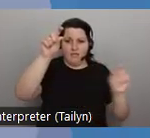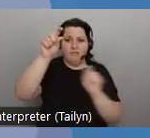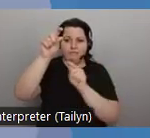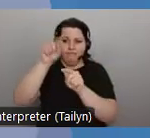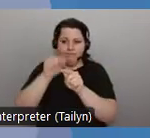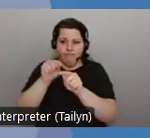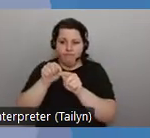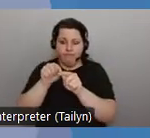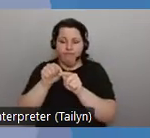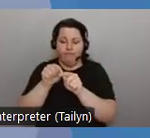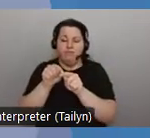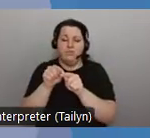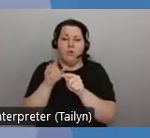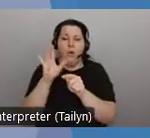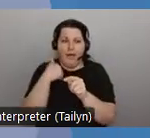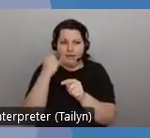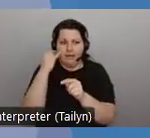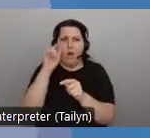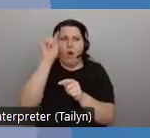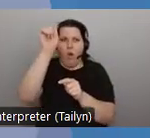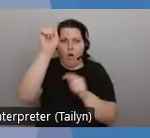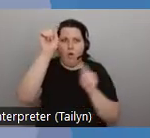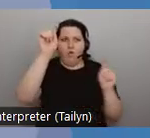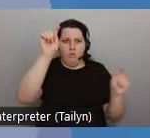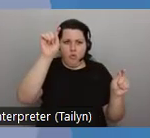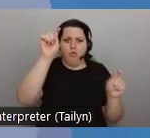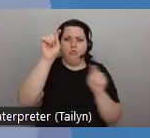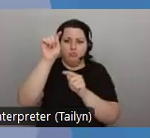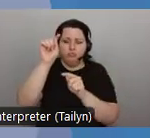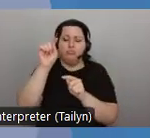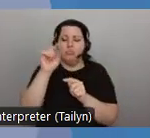the whole picture of what that cell represents, rather than going to that cell